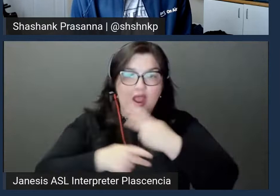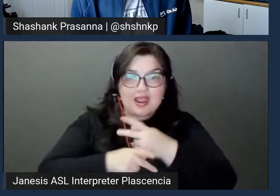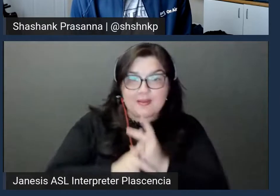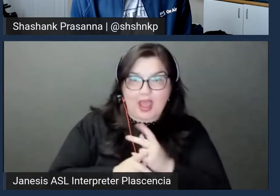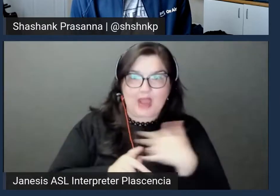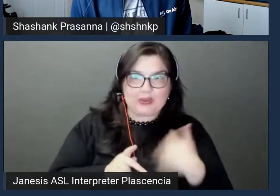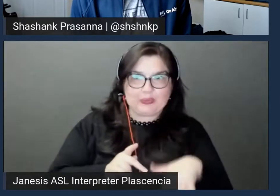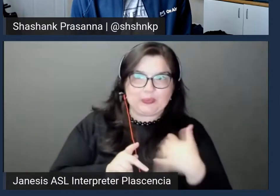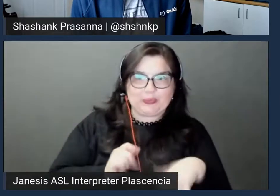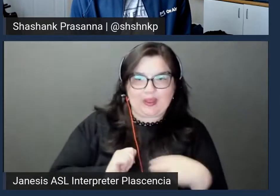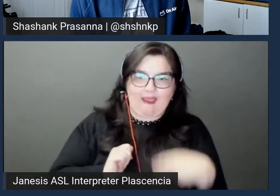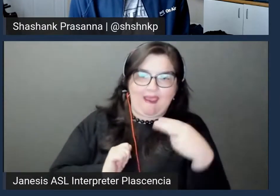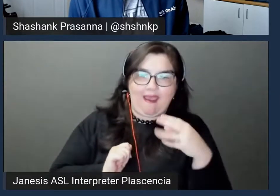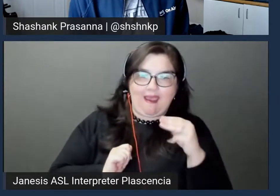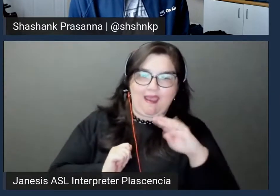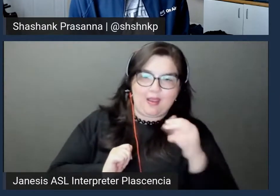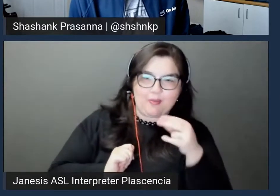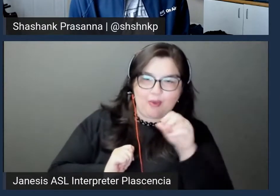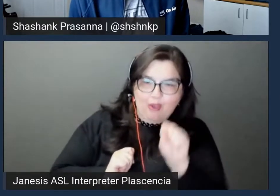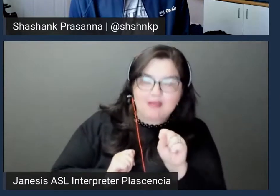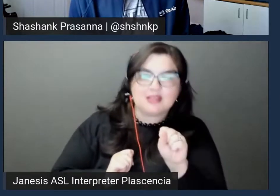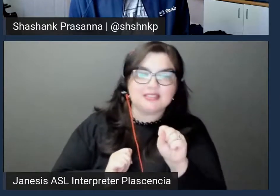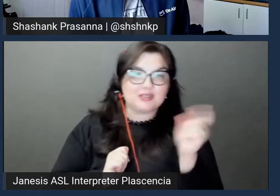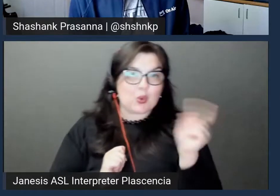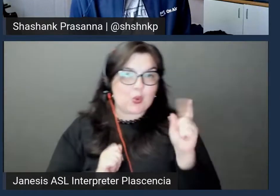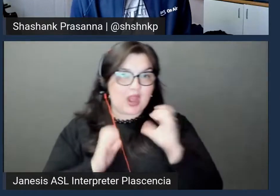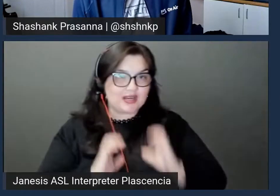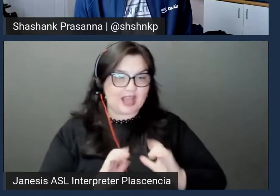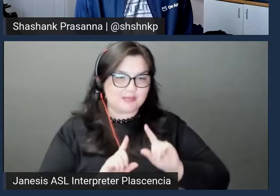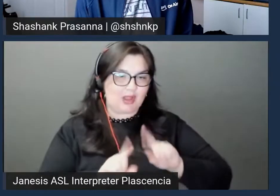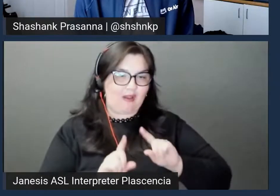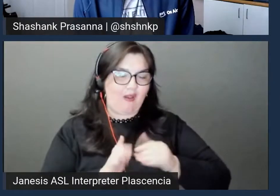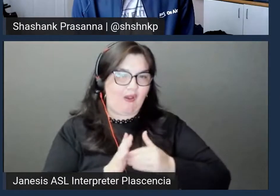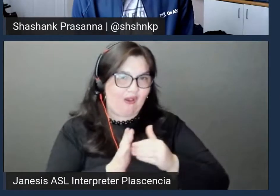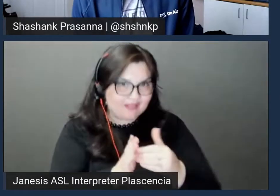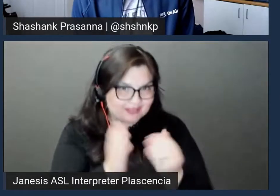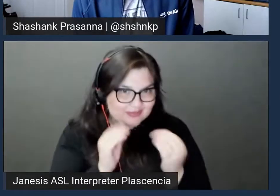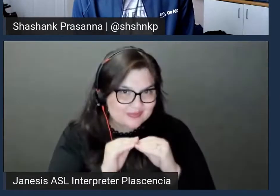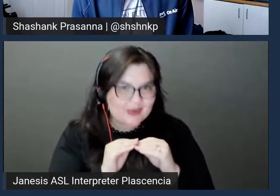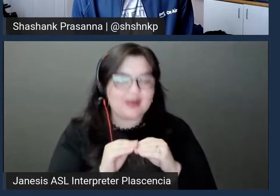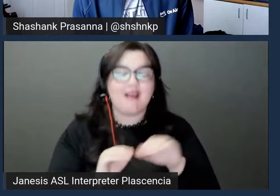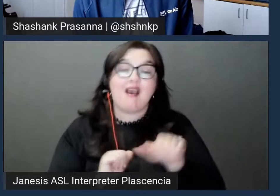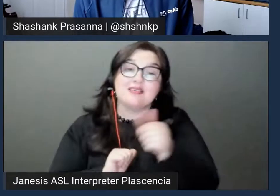in places where more customers go in their stores, and then the other big benefit of this is this helps them